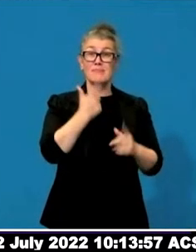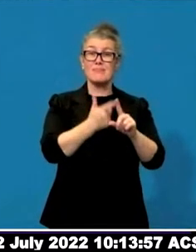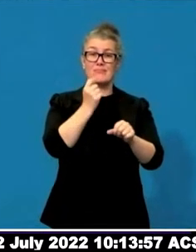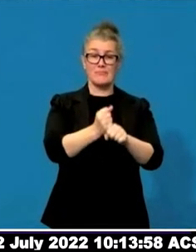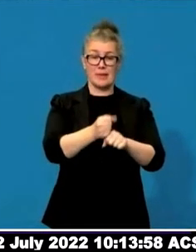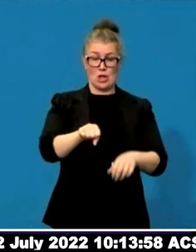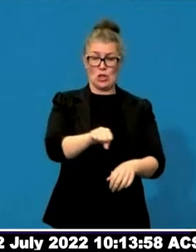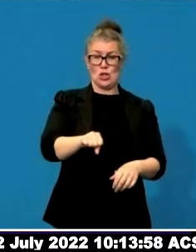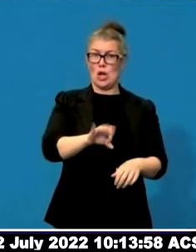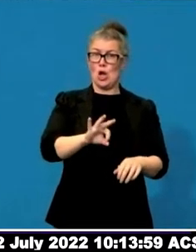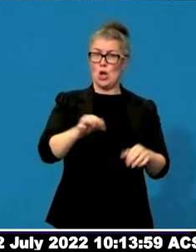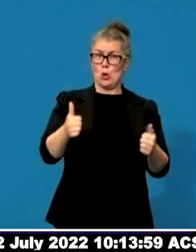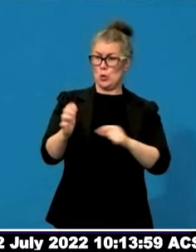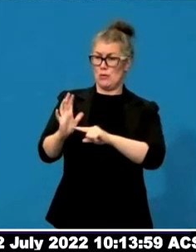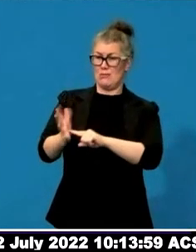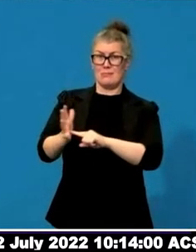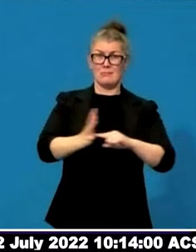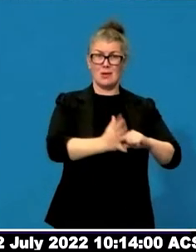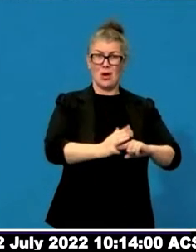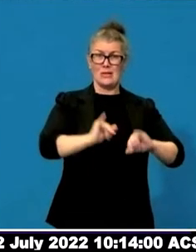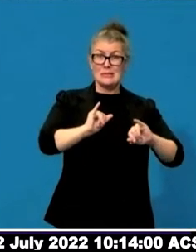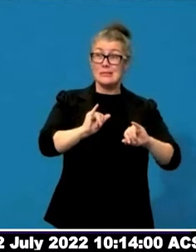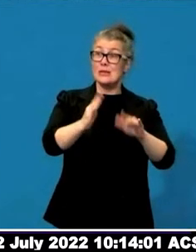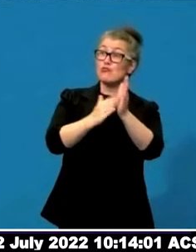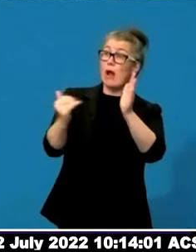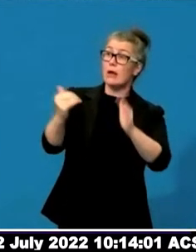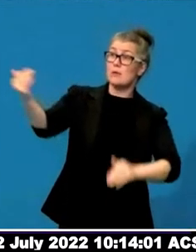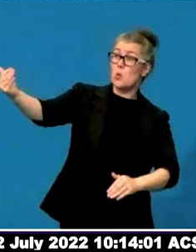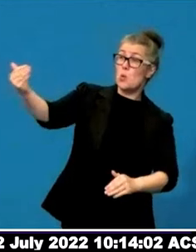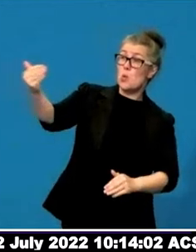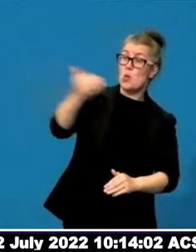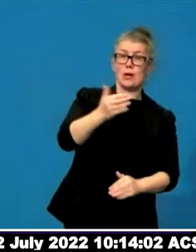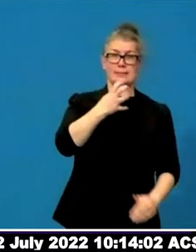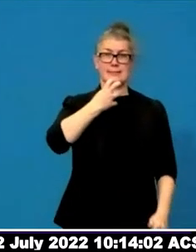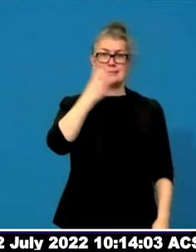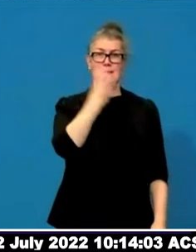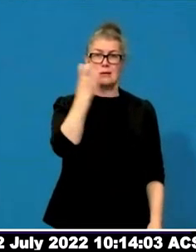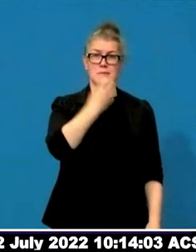and there's a truck coming, that's really dangerous. Em is nodding.